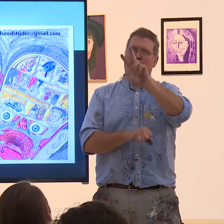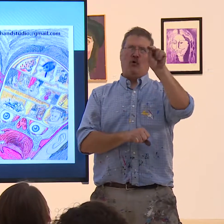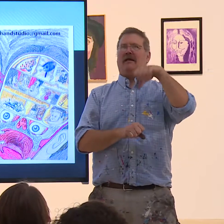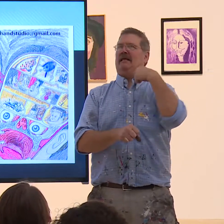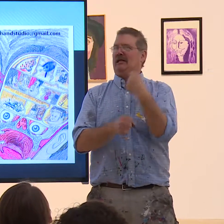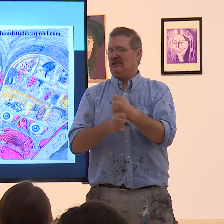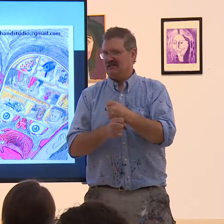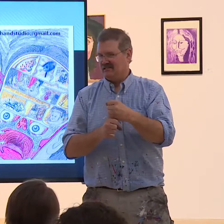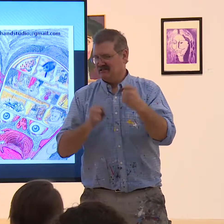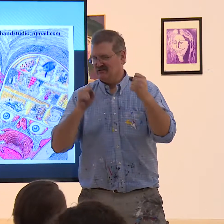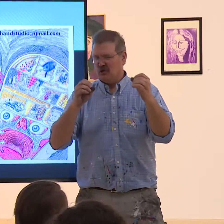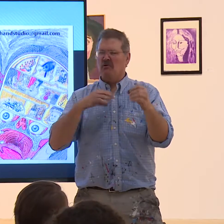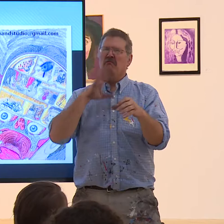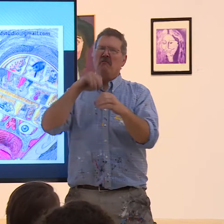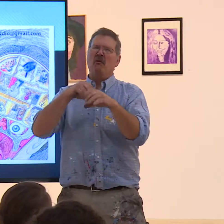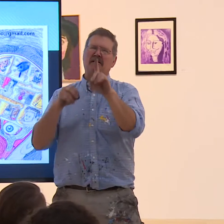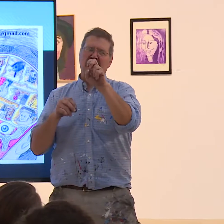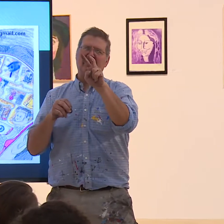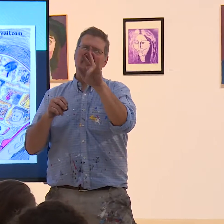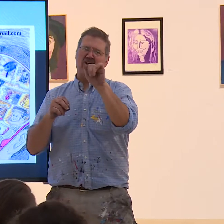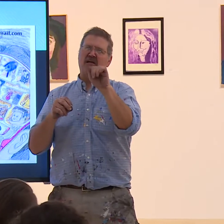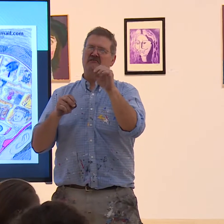I've been working there for the past 30 years.